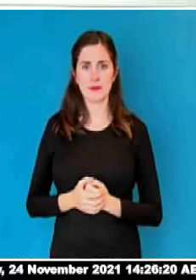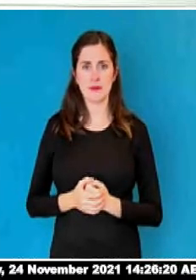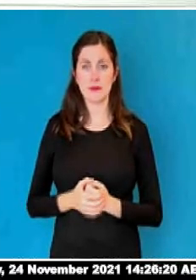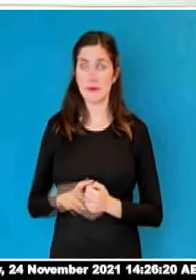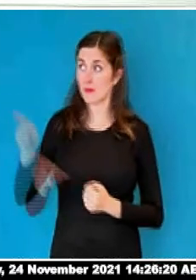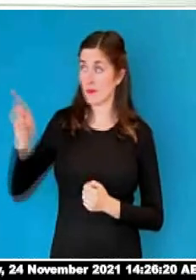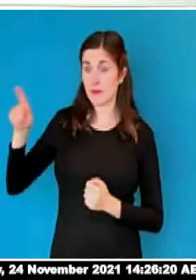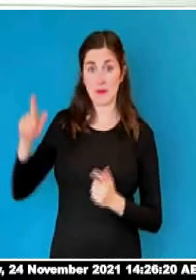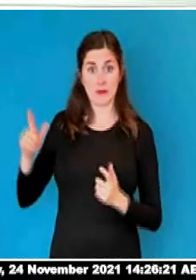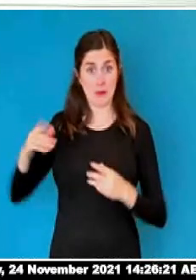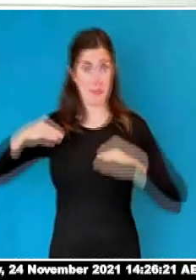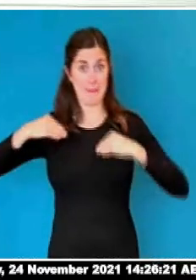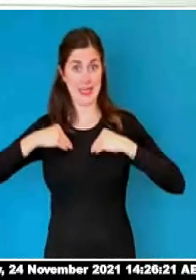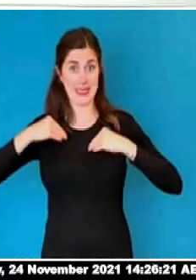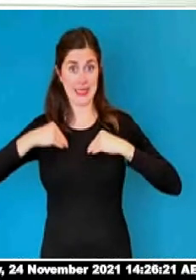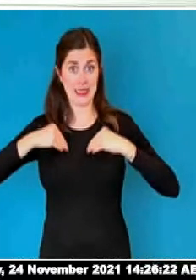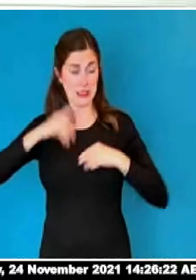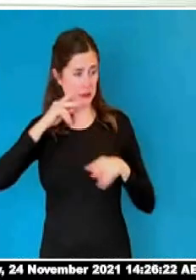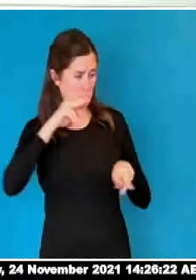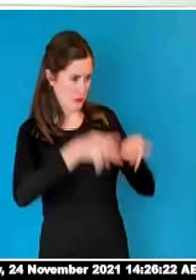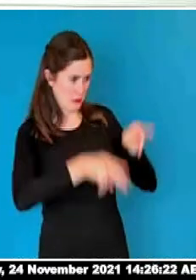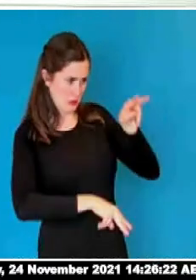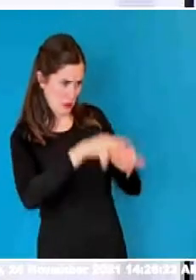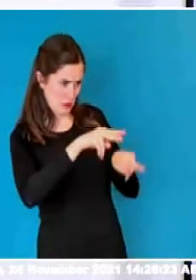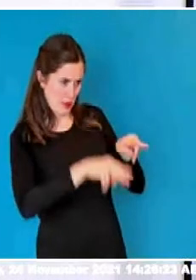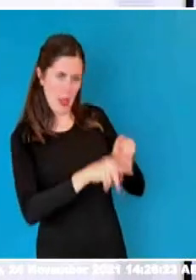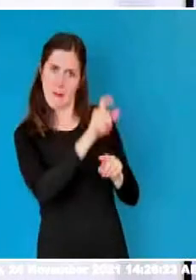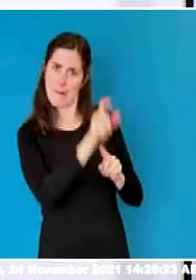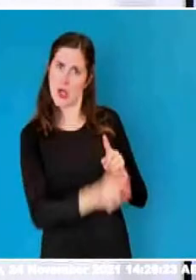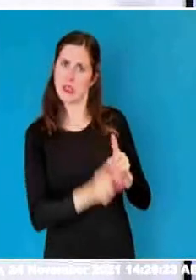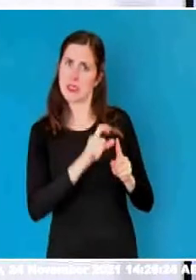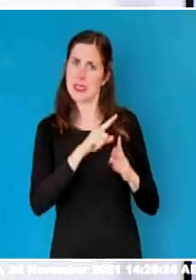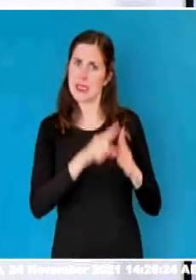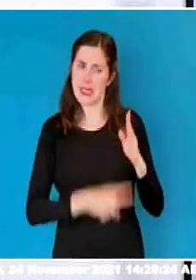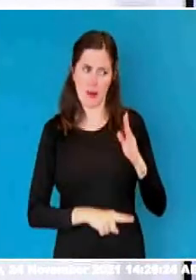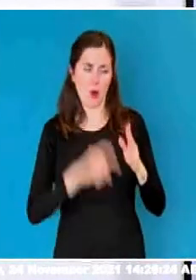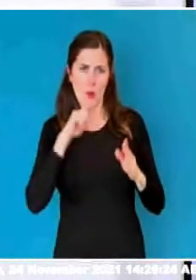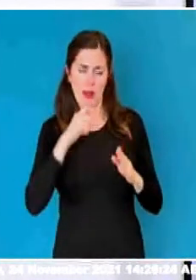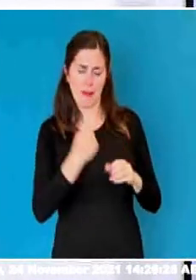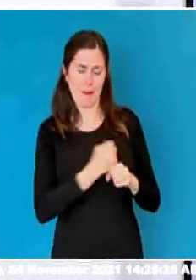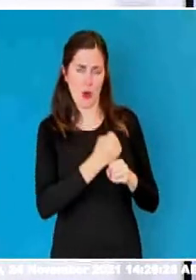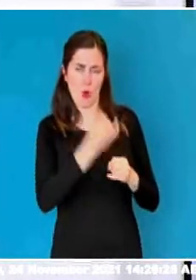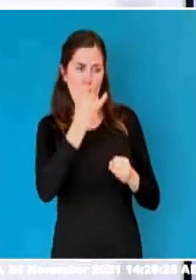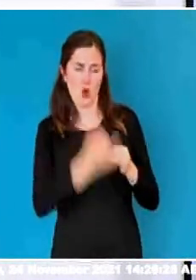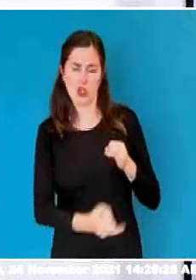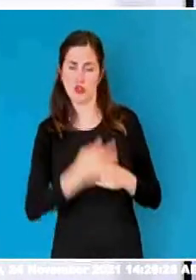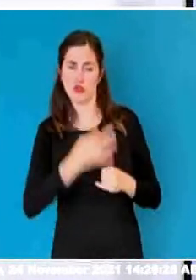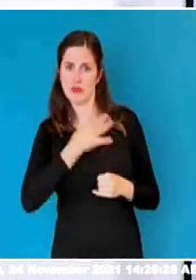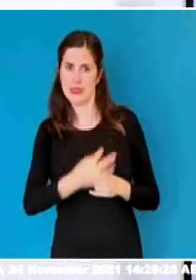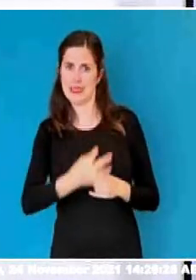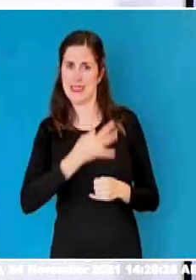person with a disability poses a greater work health and safety risk, as opposed to